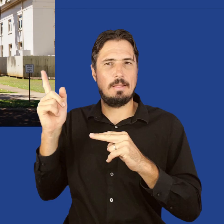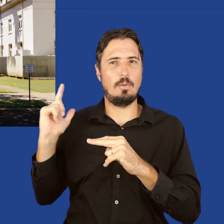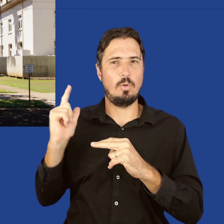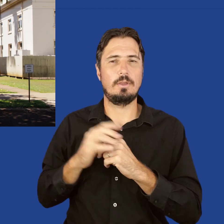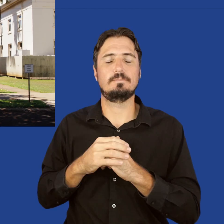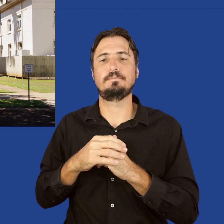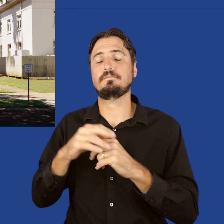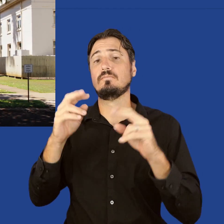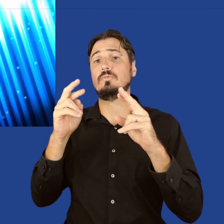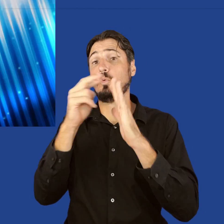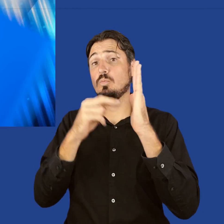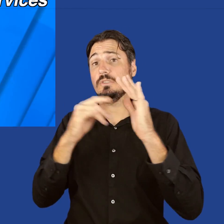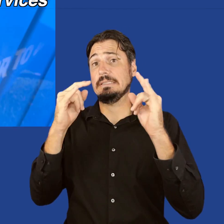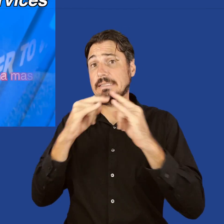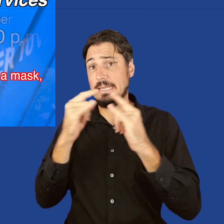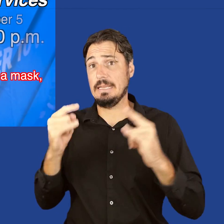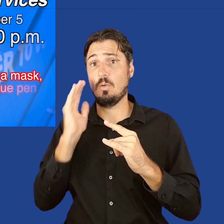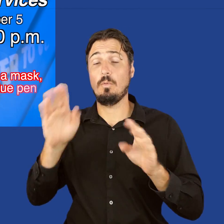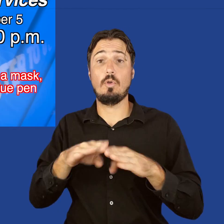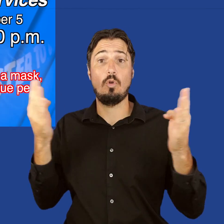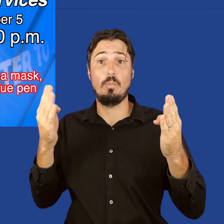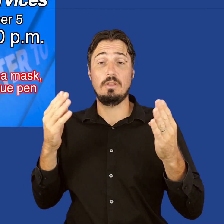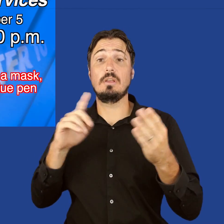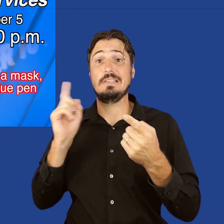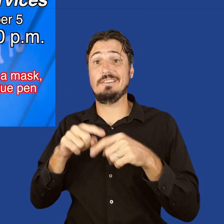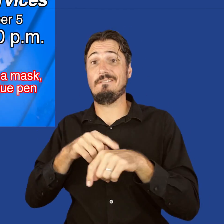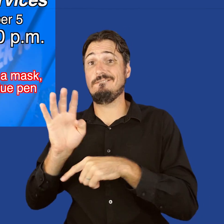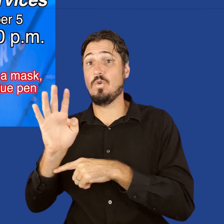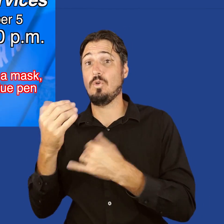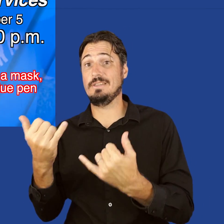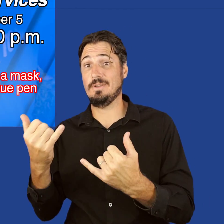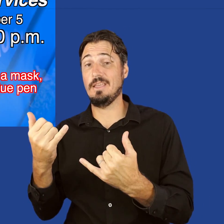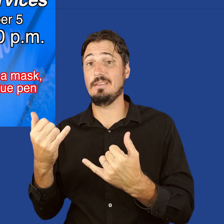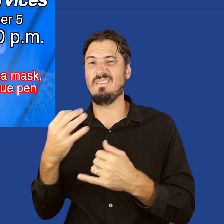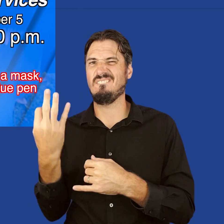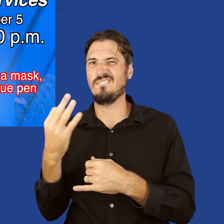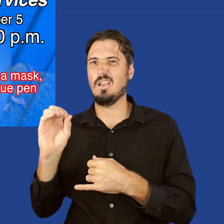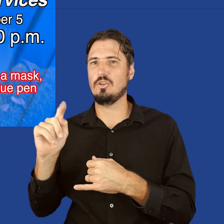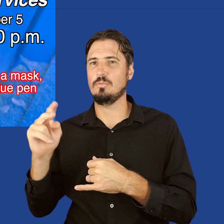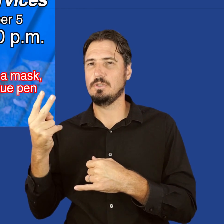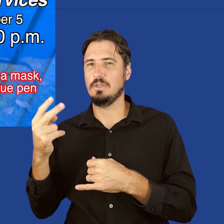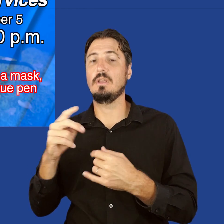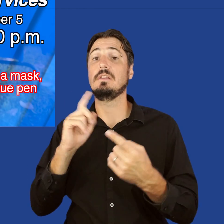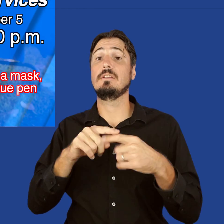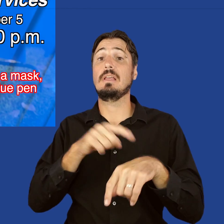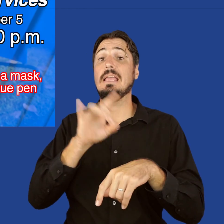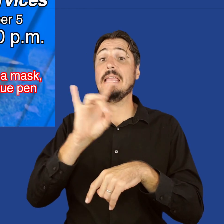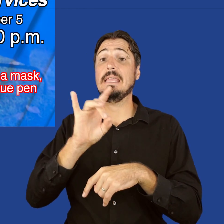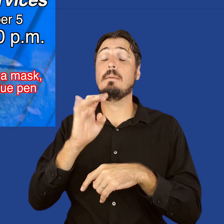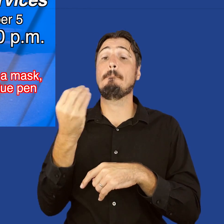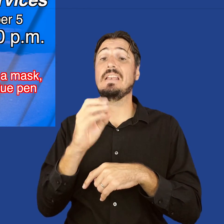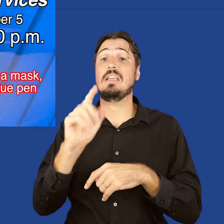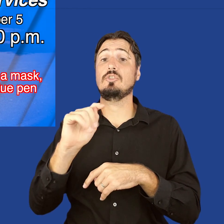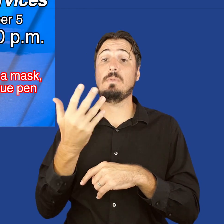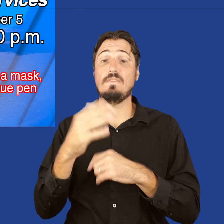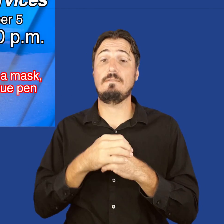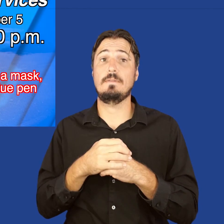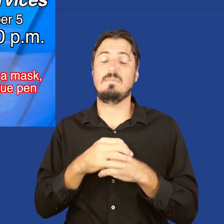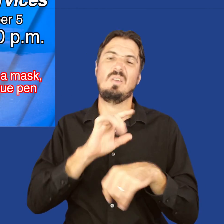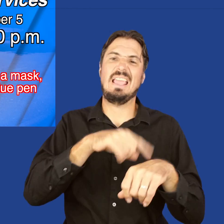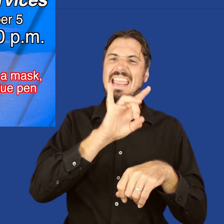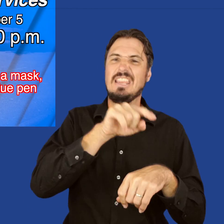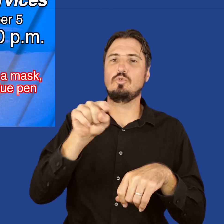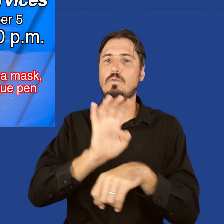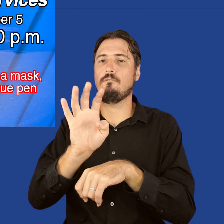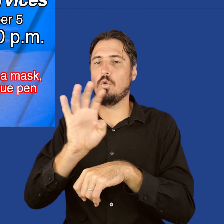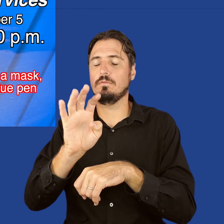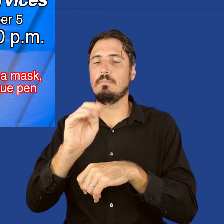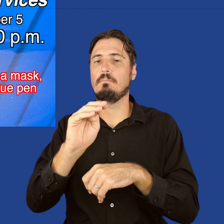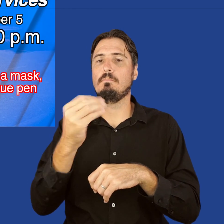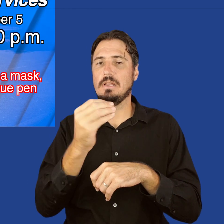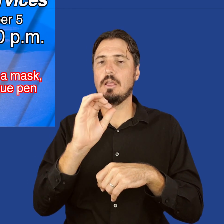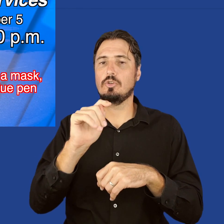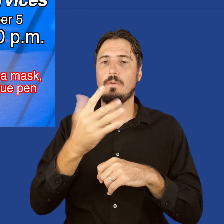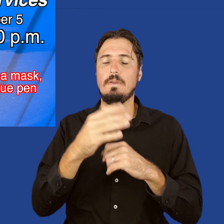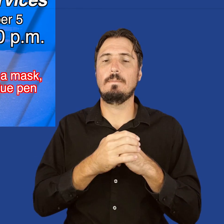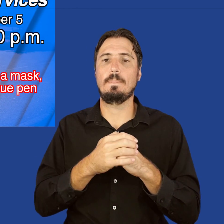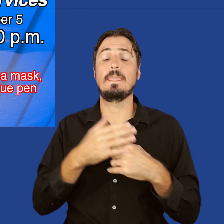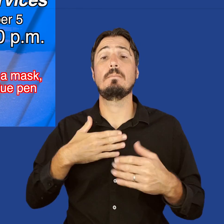The registration tent will be open until 4 p.m. today, Friday, October 2, and 8 a.m. to 4 p.m. Monday, October 5. Please remain in your vehicle, wear a mask, and bring your own black or